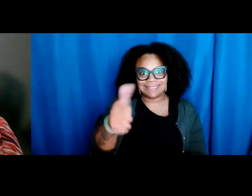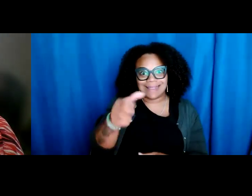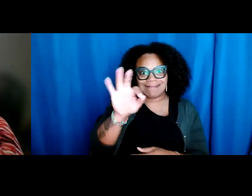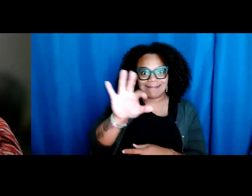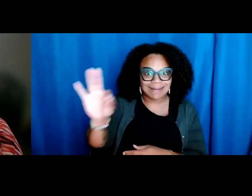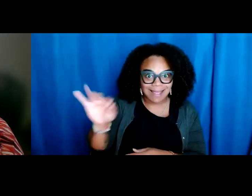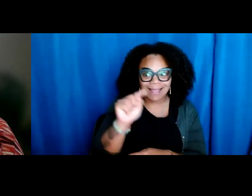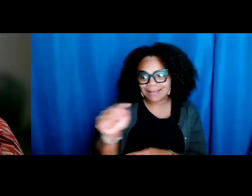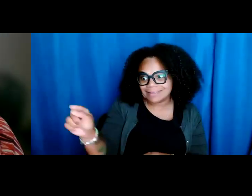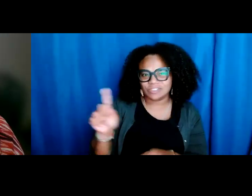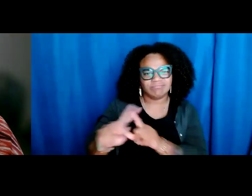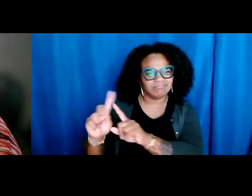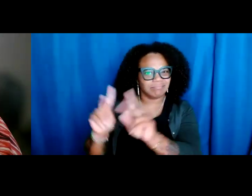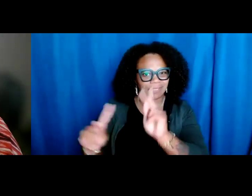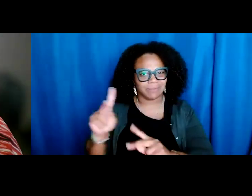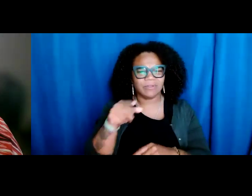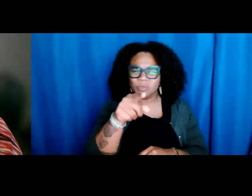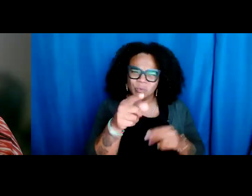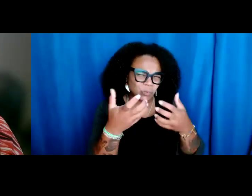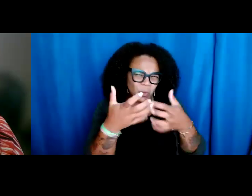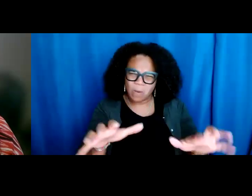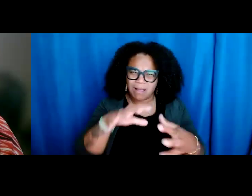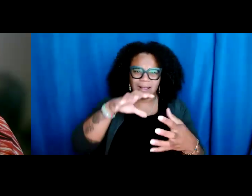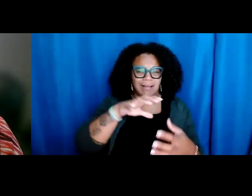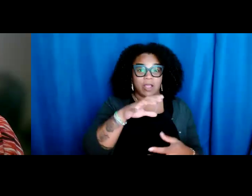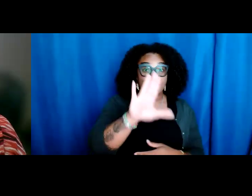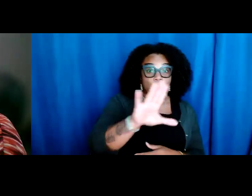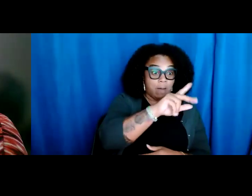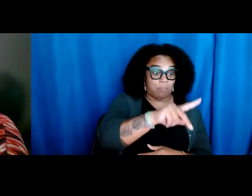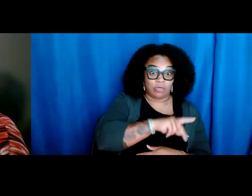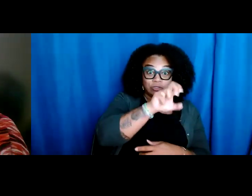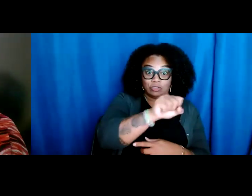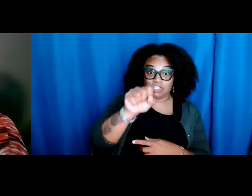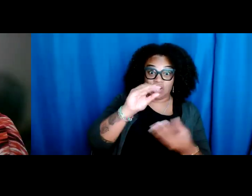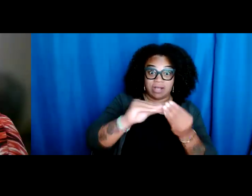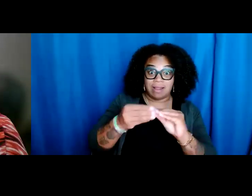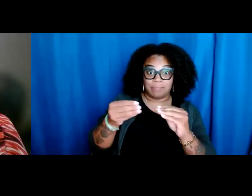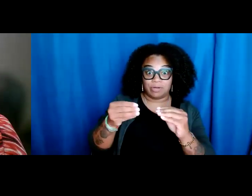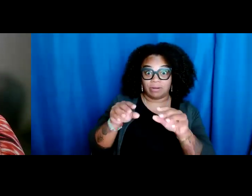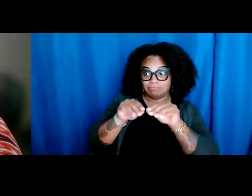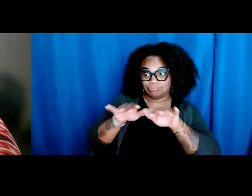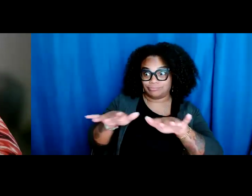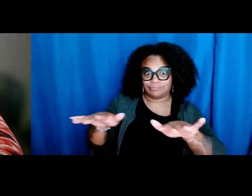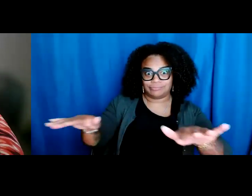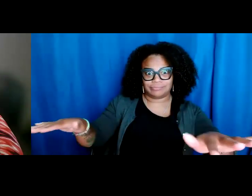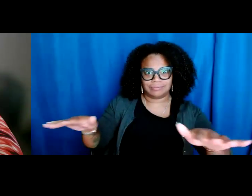You don't want your personal Social Security Number floating around the world, you know?